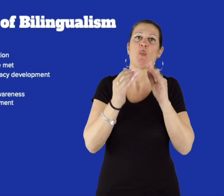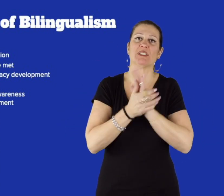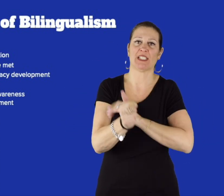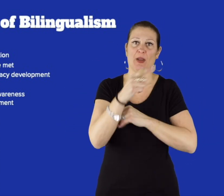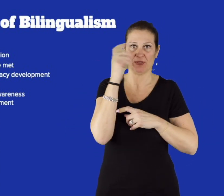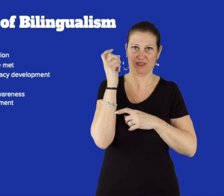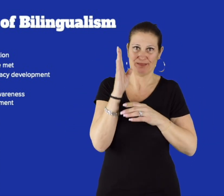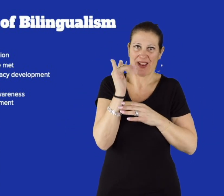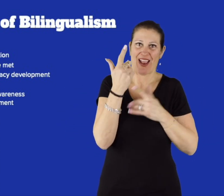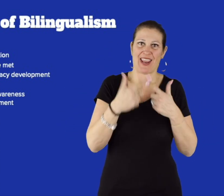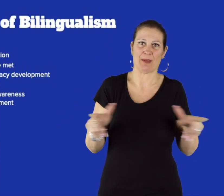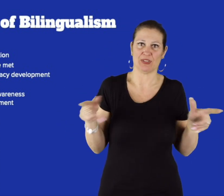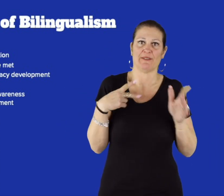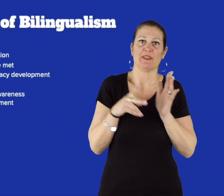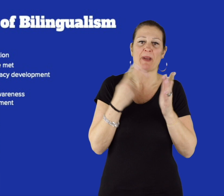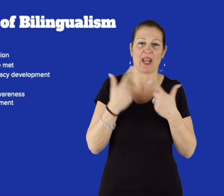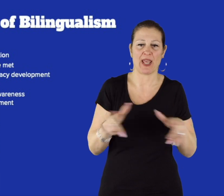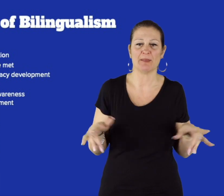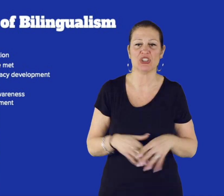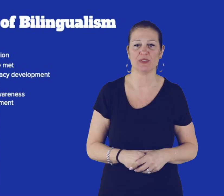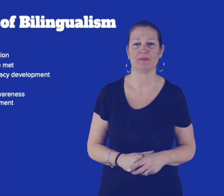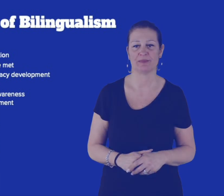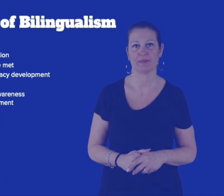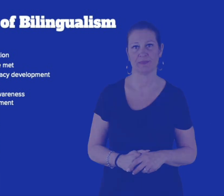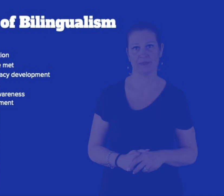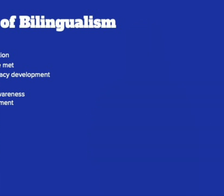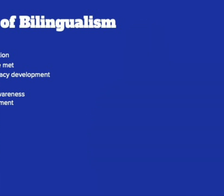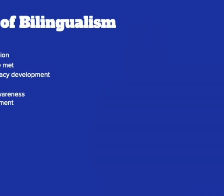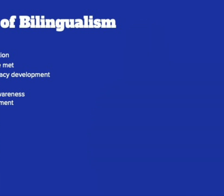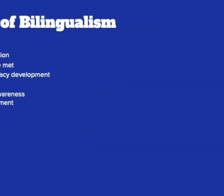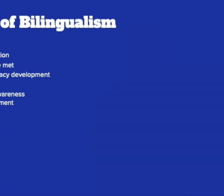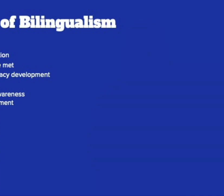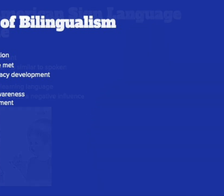to express themselves to others as a direct result of bilingualism.